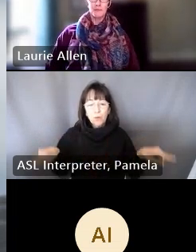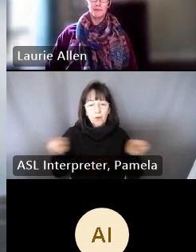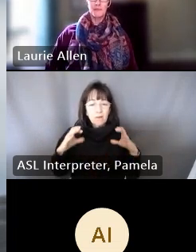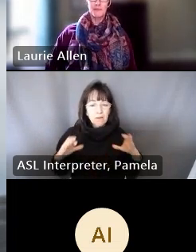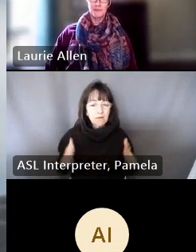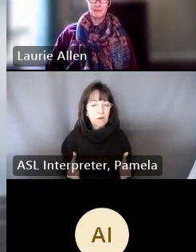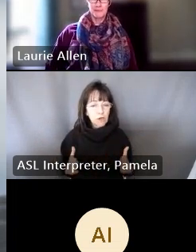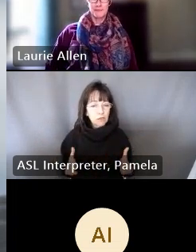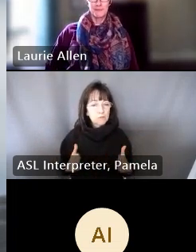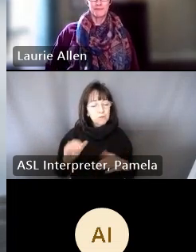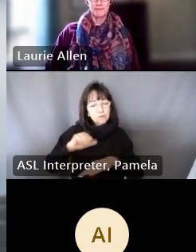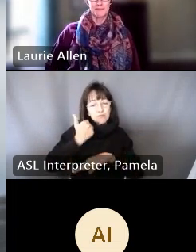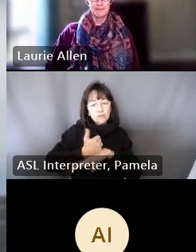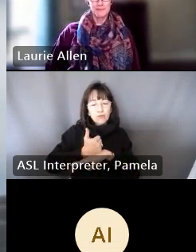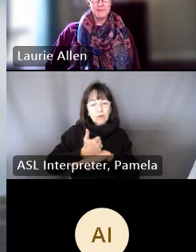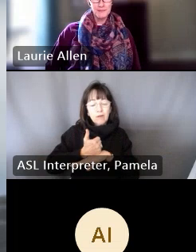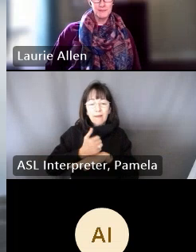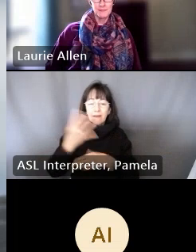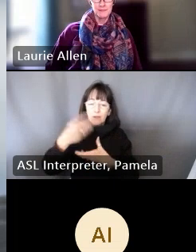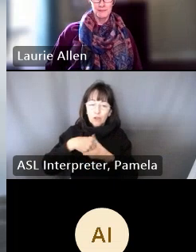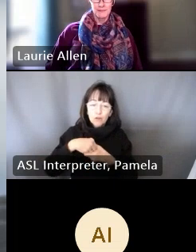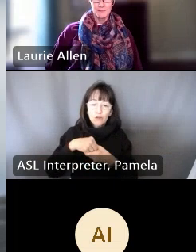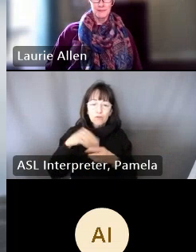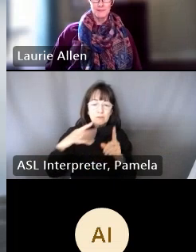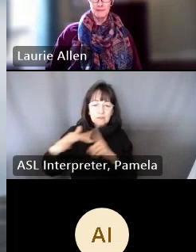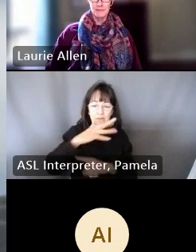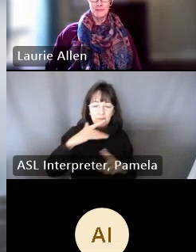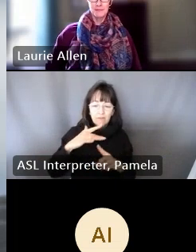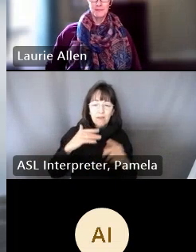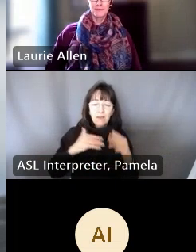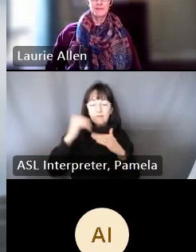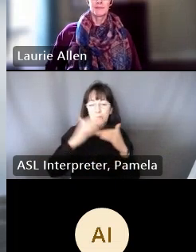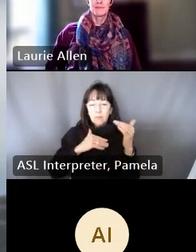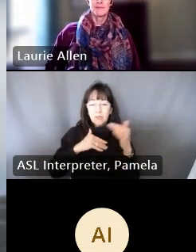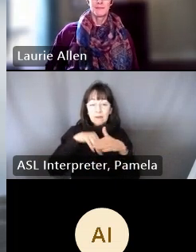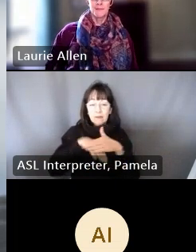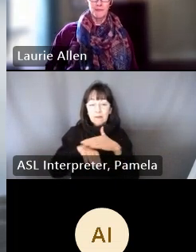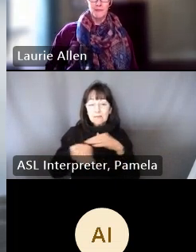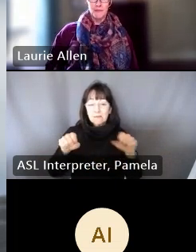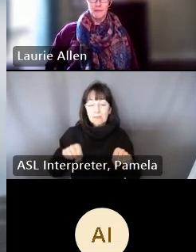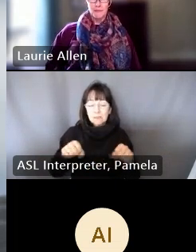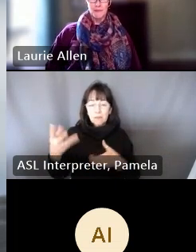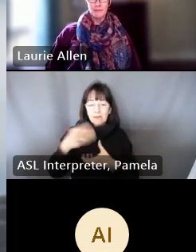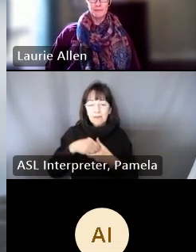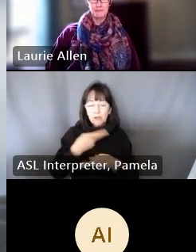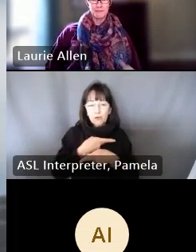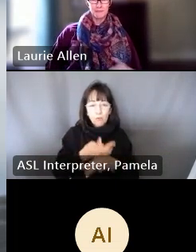work environments, building accessibility into products, and creating new, innovative solutions for people with disabilities.